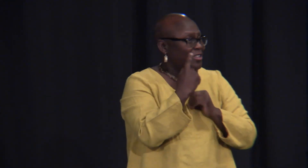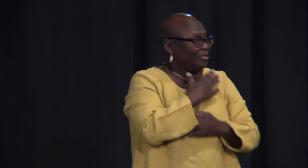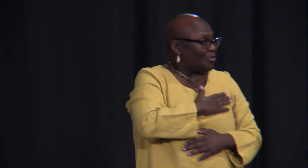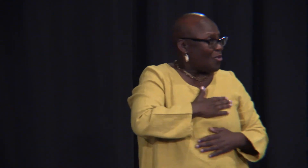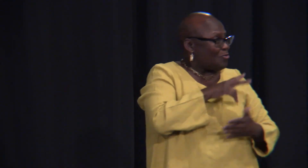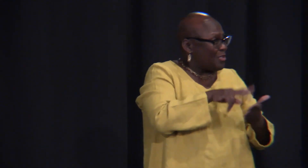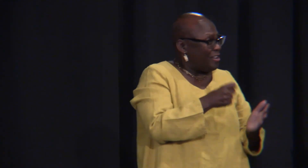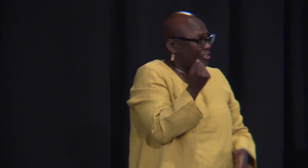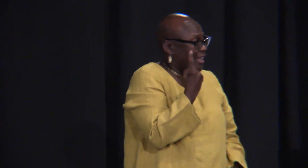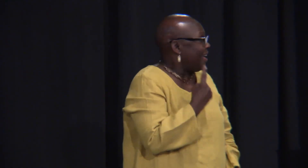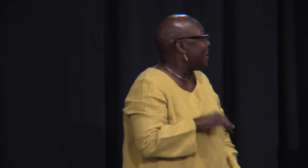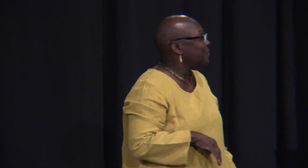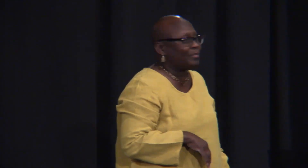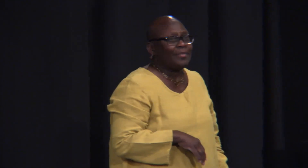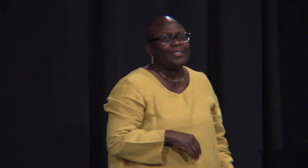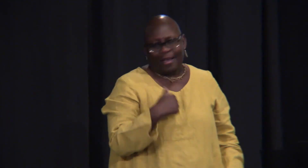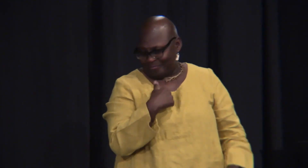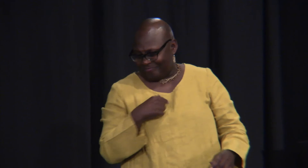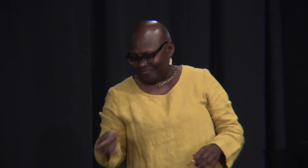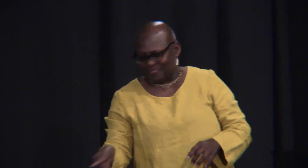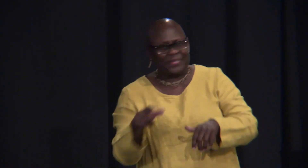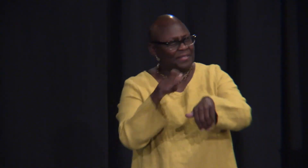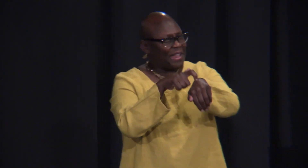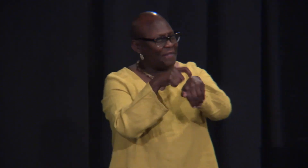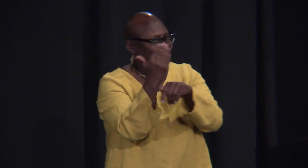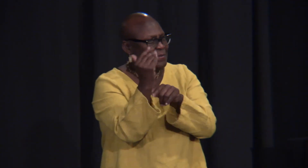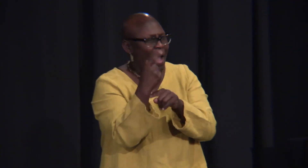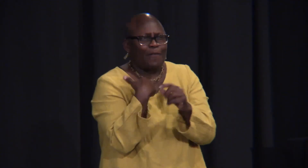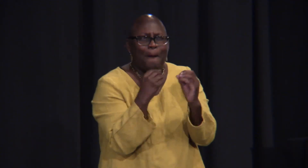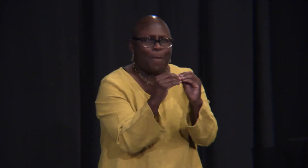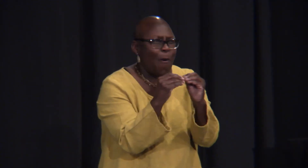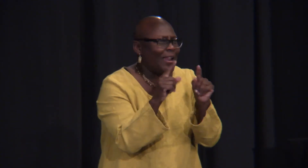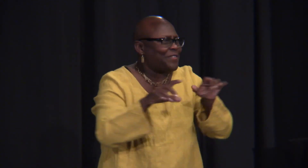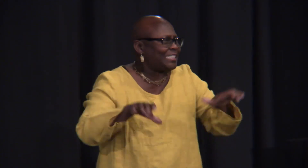In order for the deaf student to read, they have to see the sentence as a whole